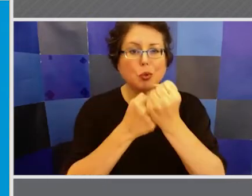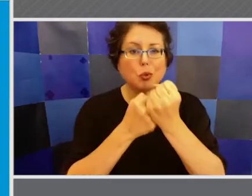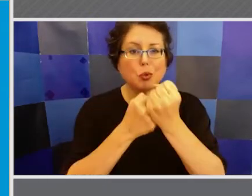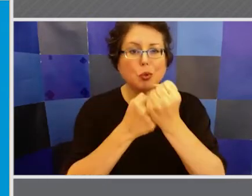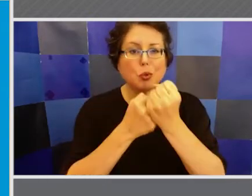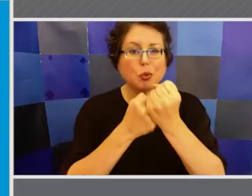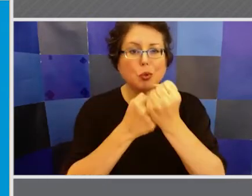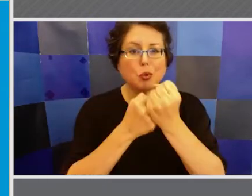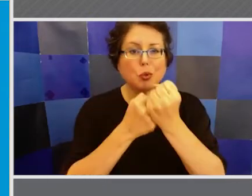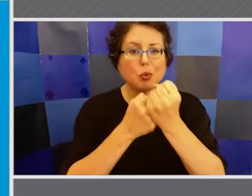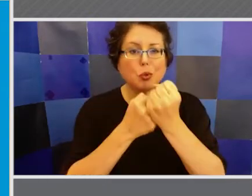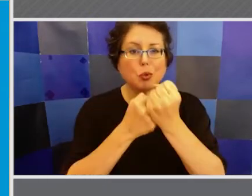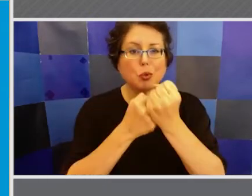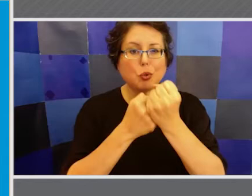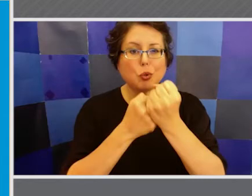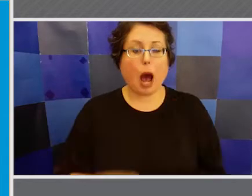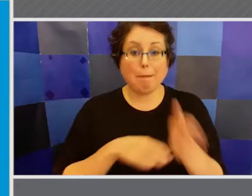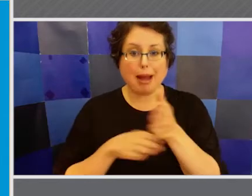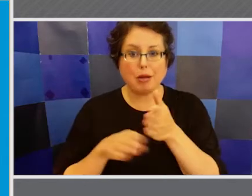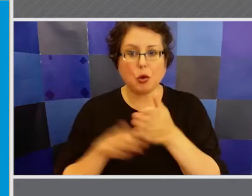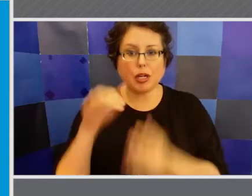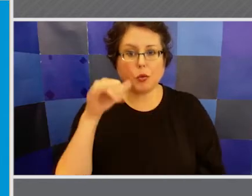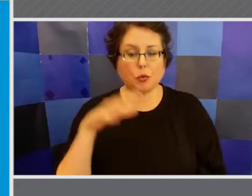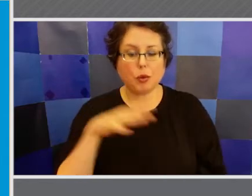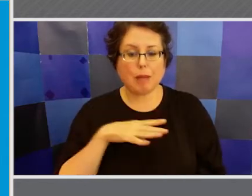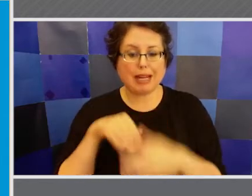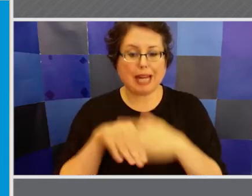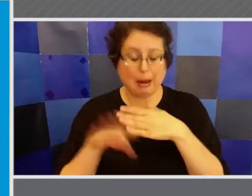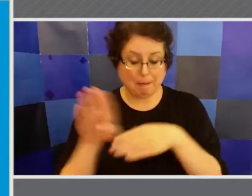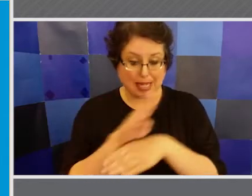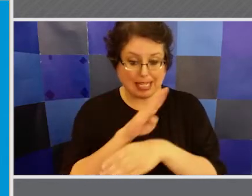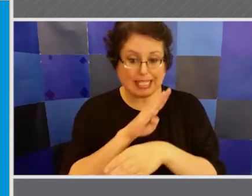women owned business enterprise ecosystems ensuring that our work really